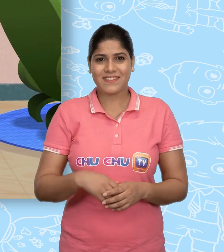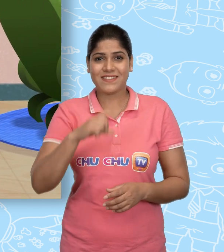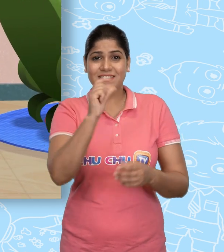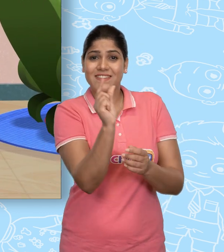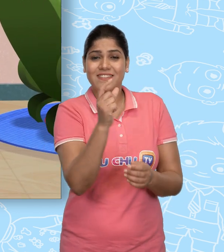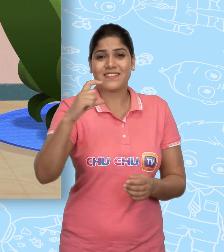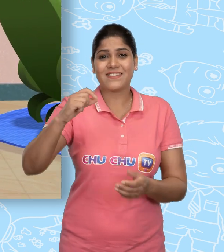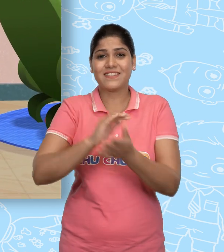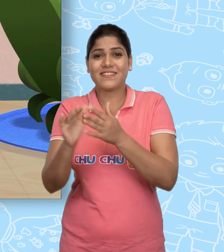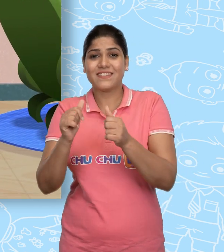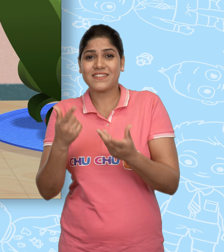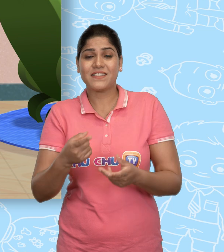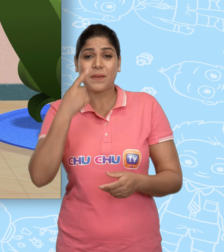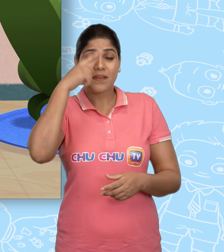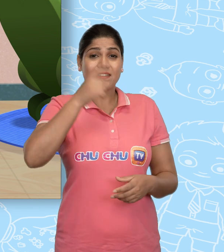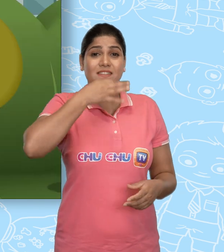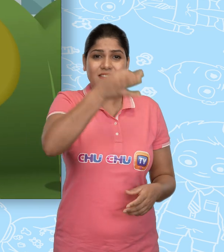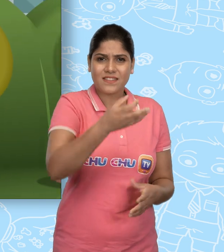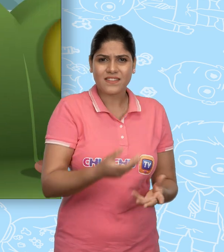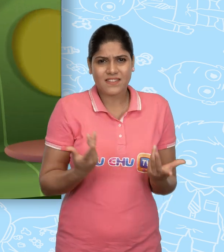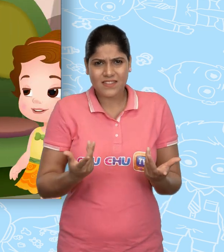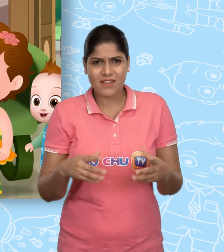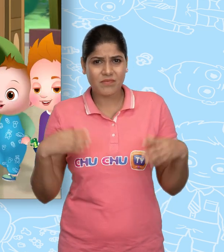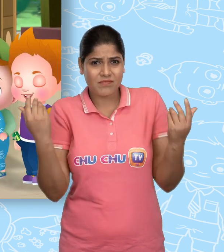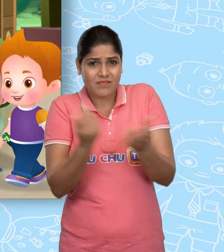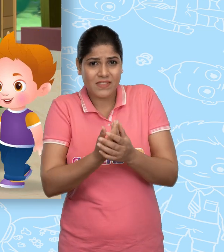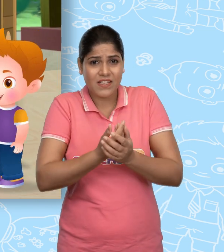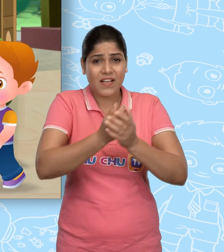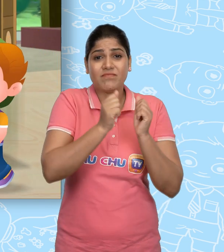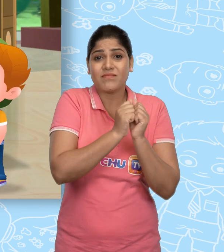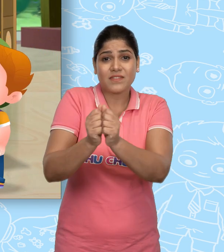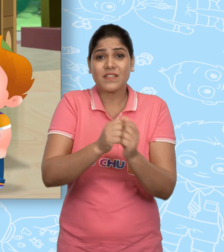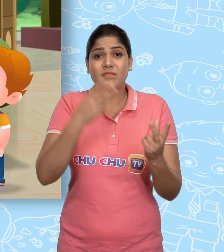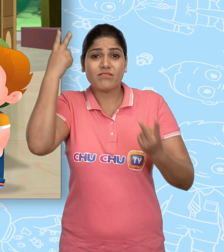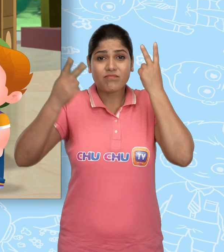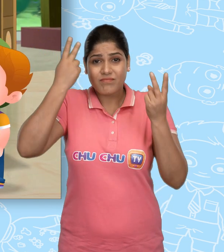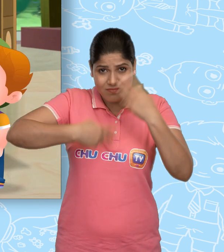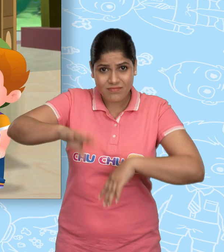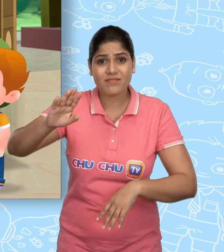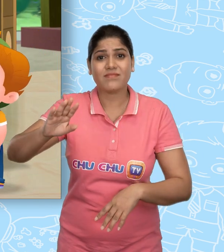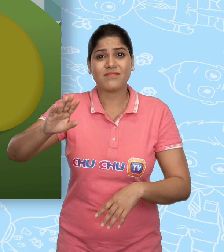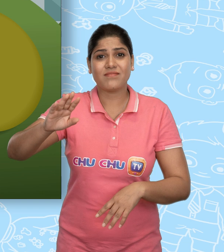So ChuChu and ChaCha asked their mother if she would take them all out for an adventure.